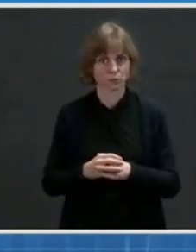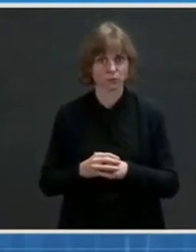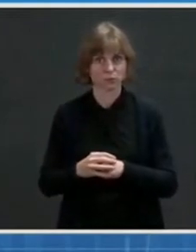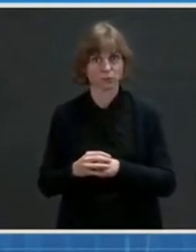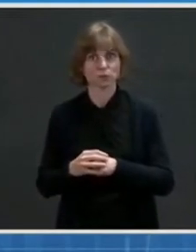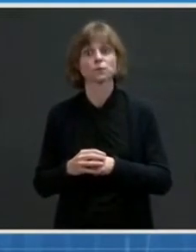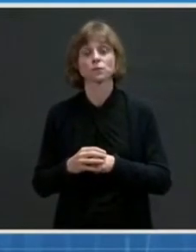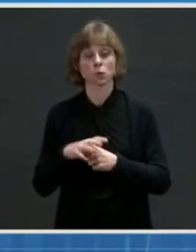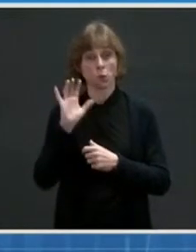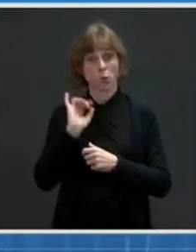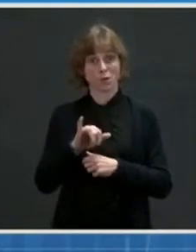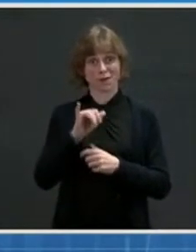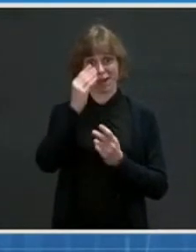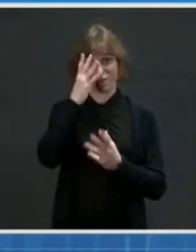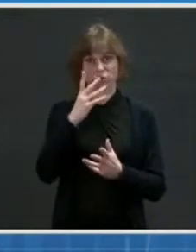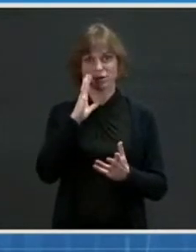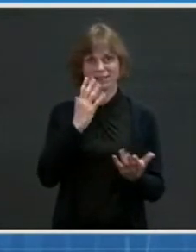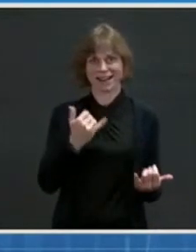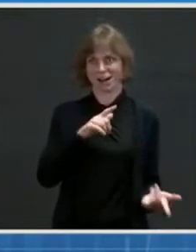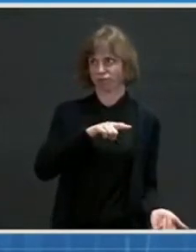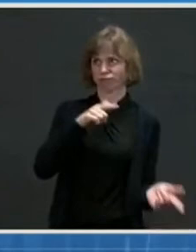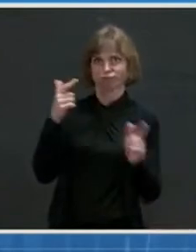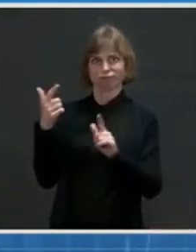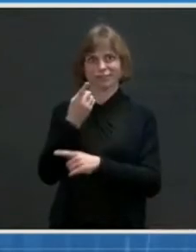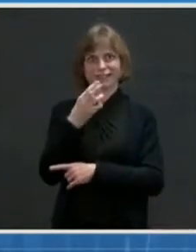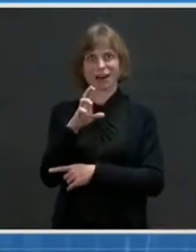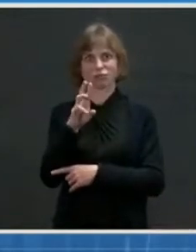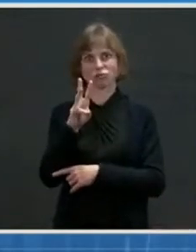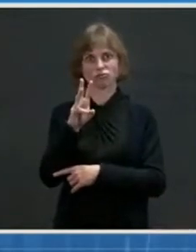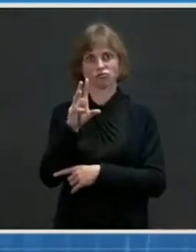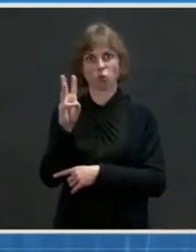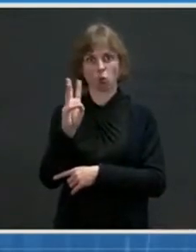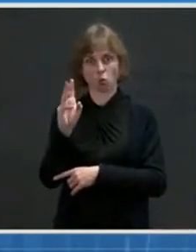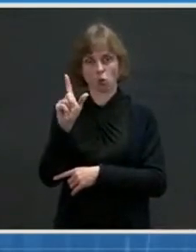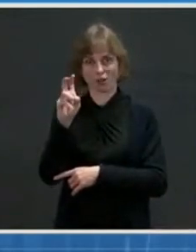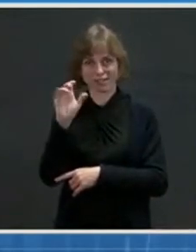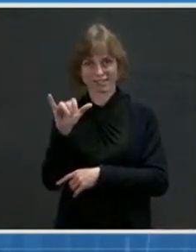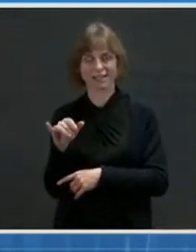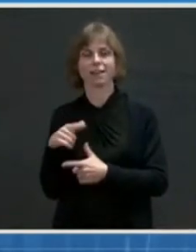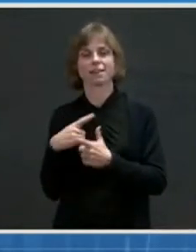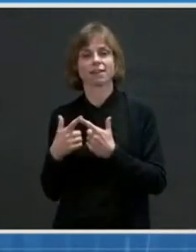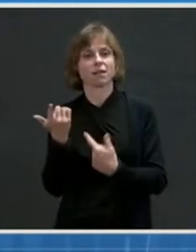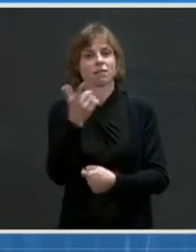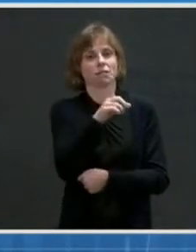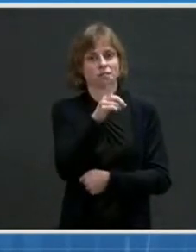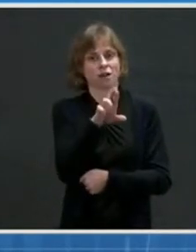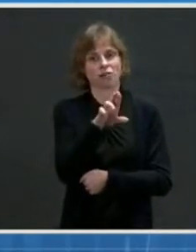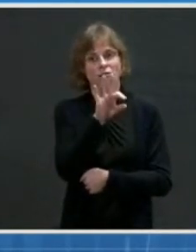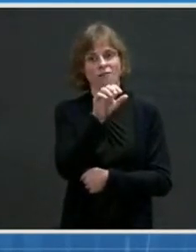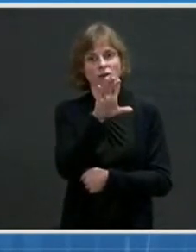ADVANTAGE OF THE PARTICIPATION OF MANY THROUGHOUT THE COUNTRY. SO WITH THAT UPDATE, I WILL